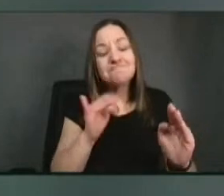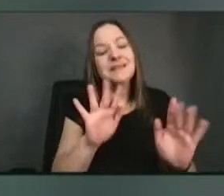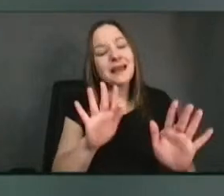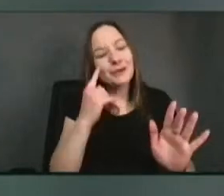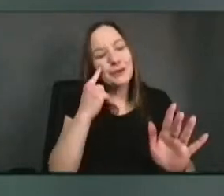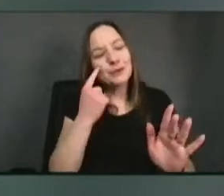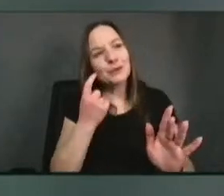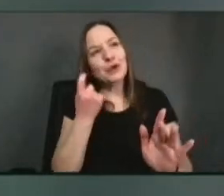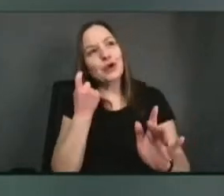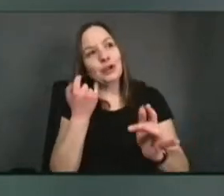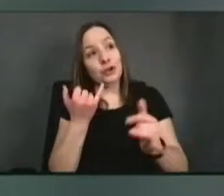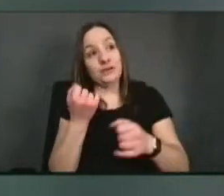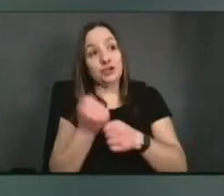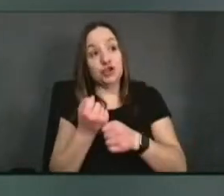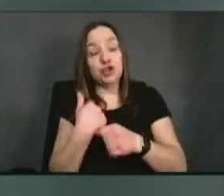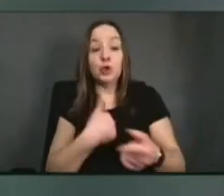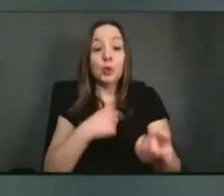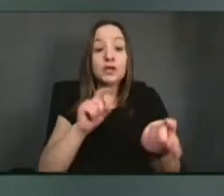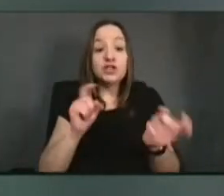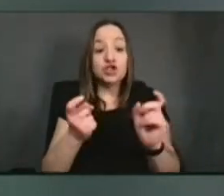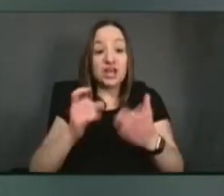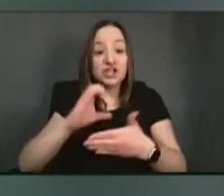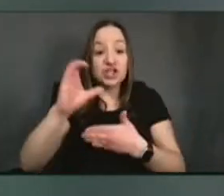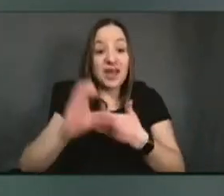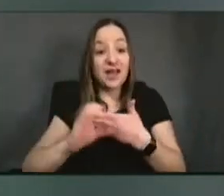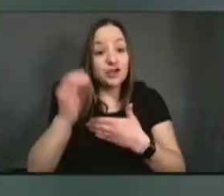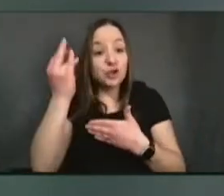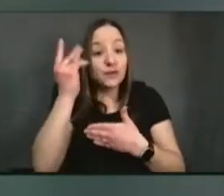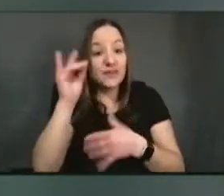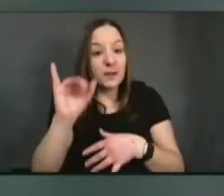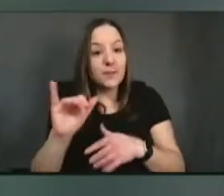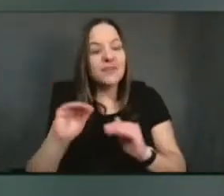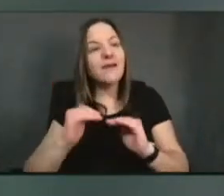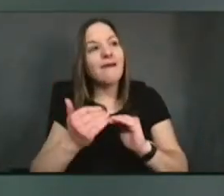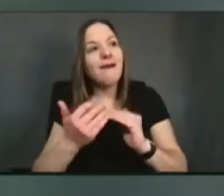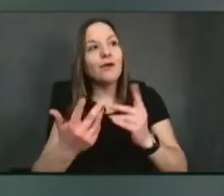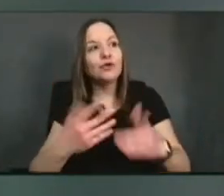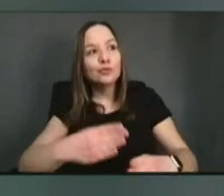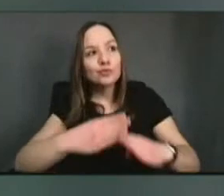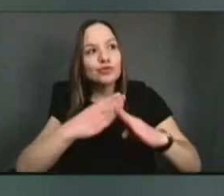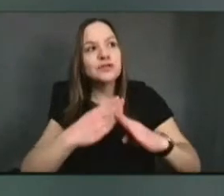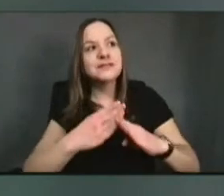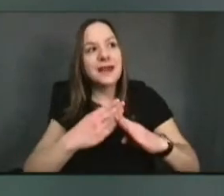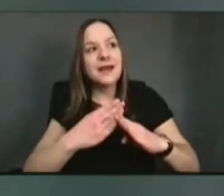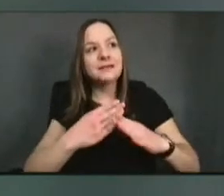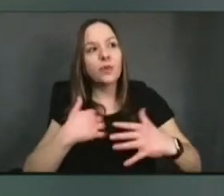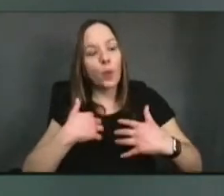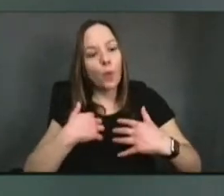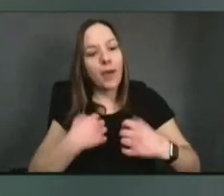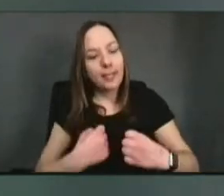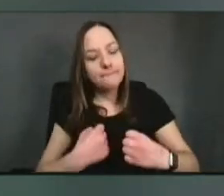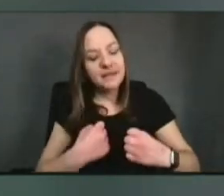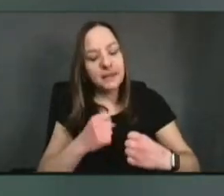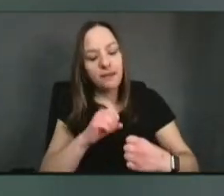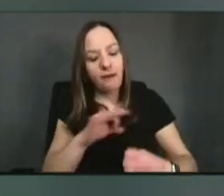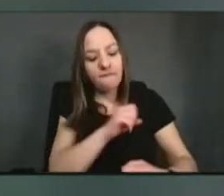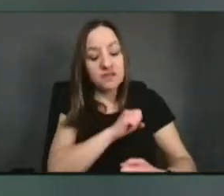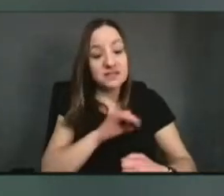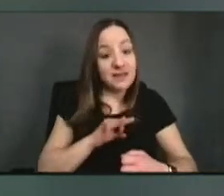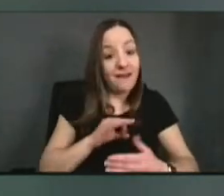steadfast with that. I mean, earlier this year, he made some changes within our calendar to even acknowledge that thinking